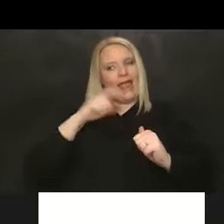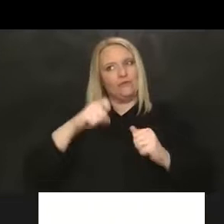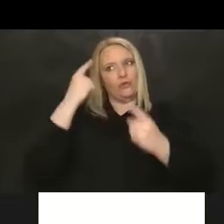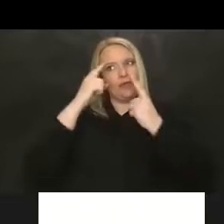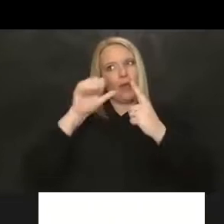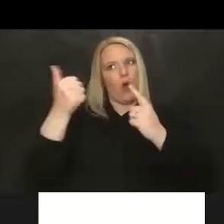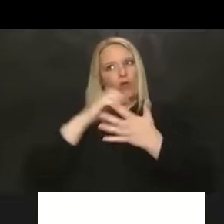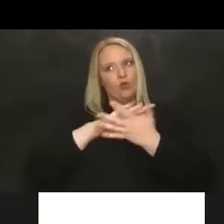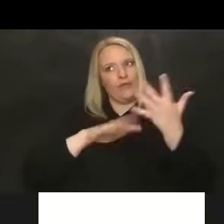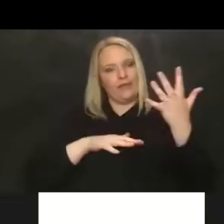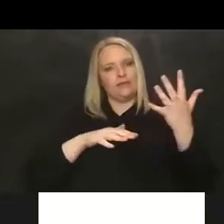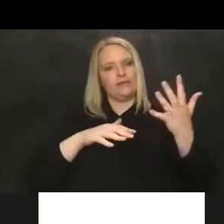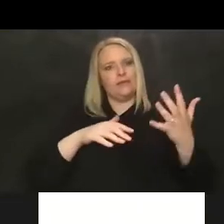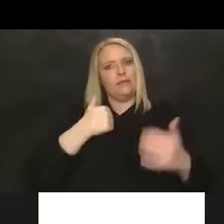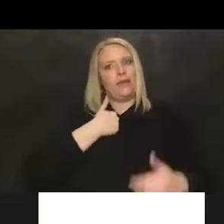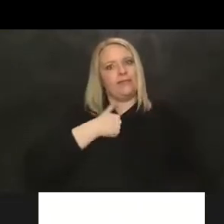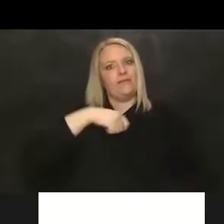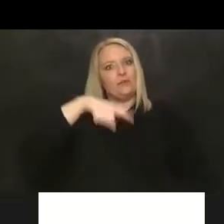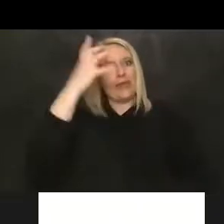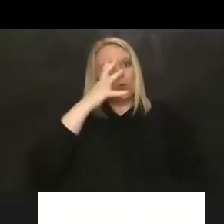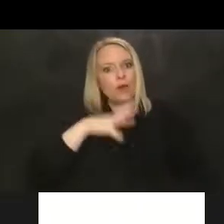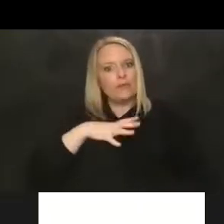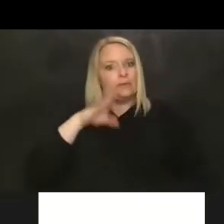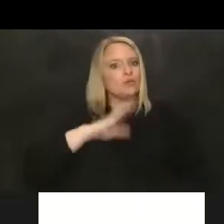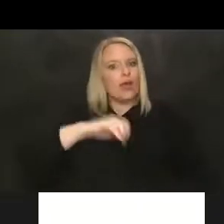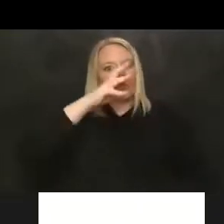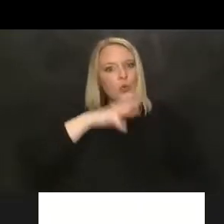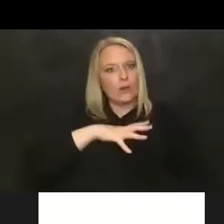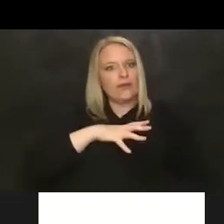I'm a black woman, I'm a brown woman, I have - I'm bringing brown and black people into the